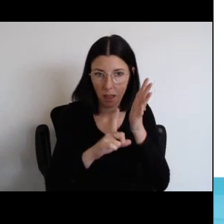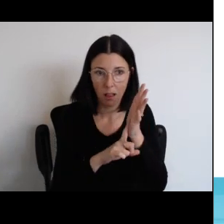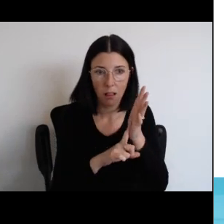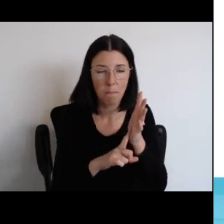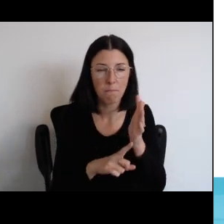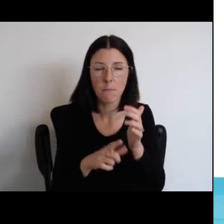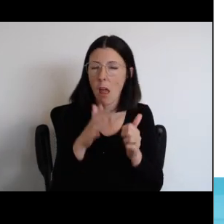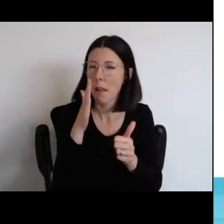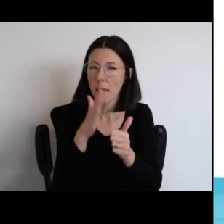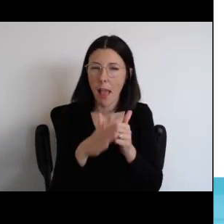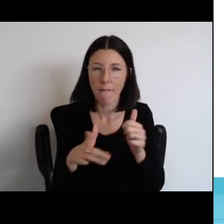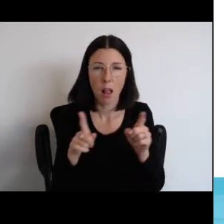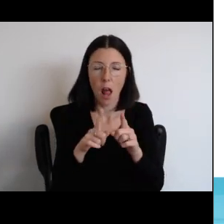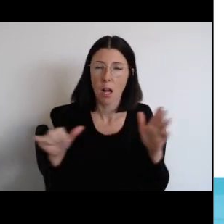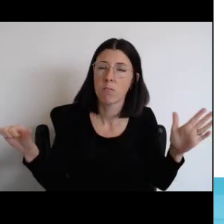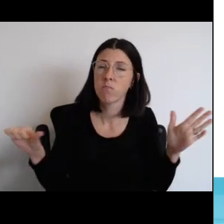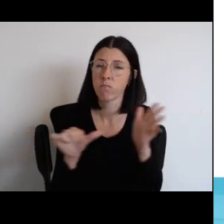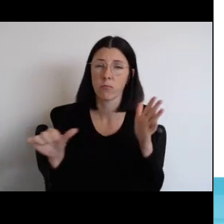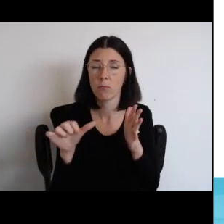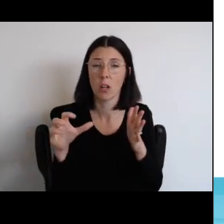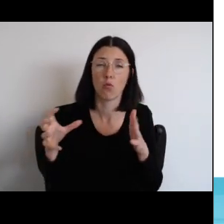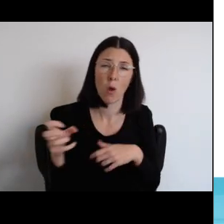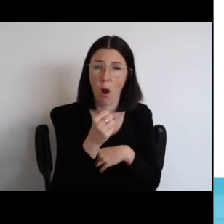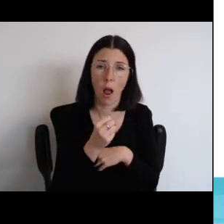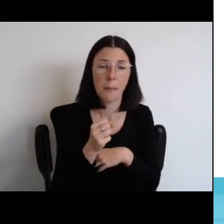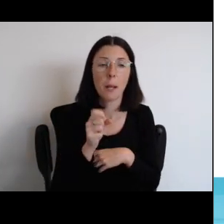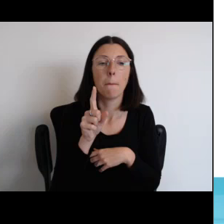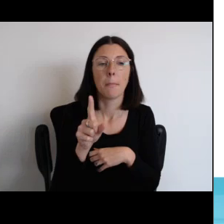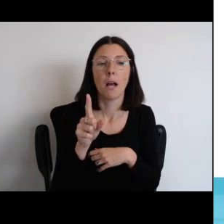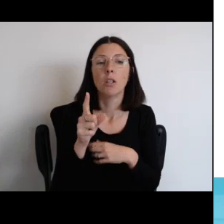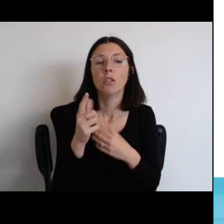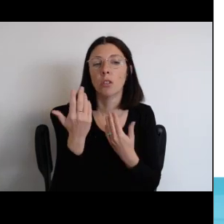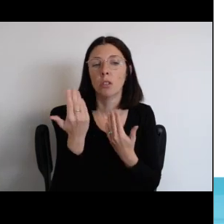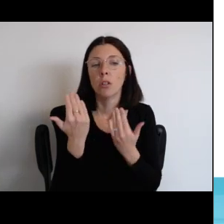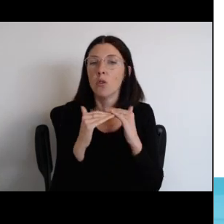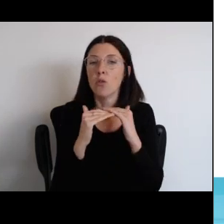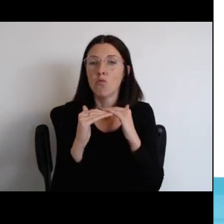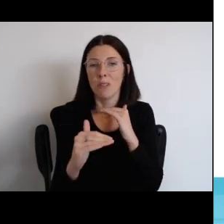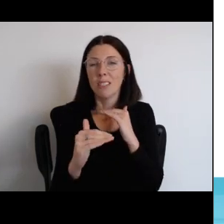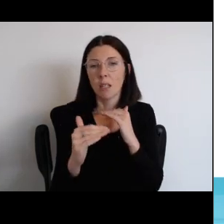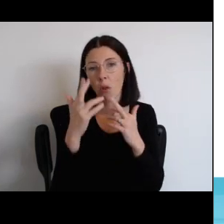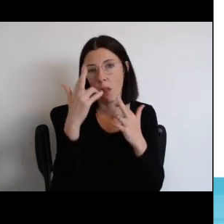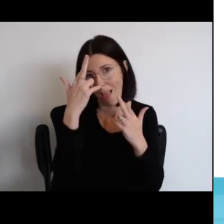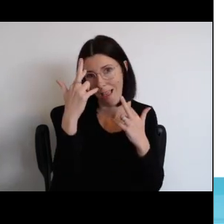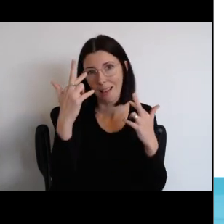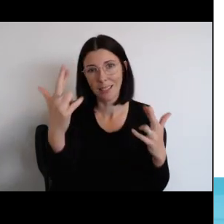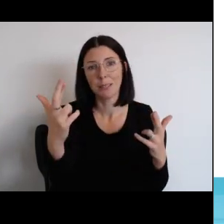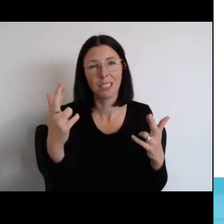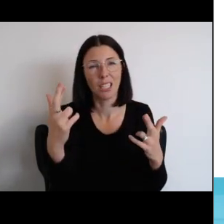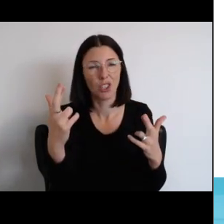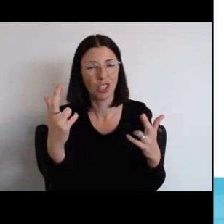think it's probably been a reasonable expectation um for some of the judges in the family courts